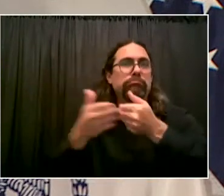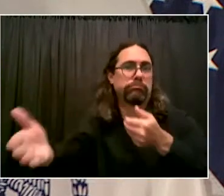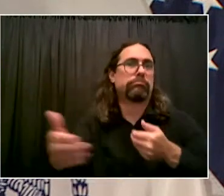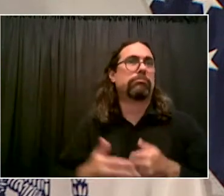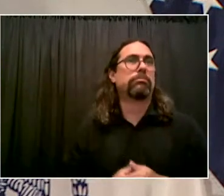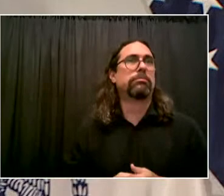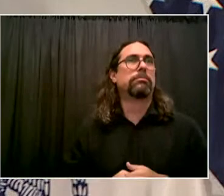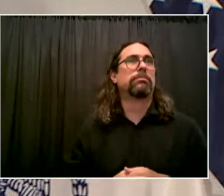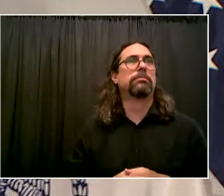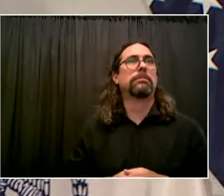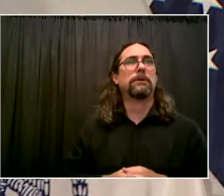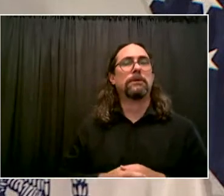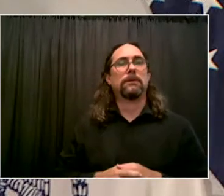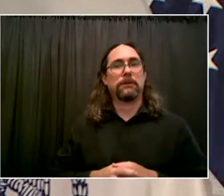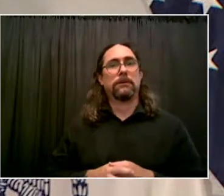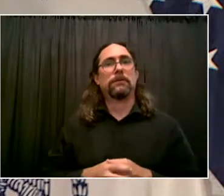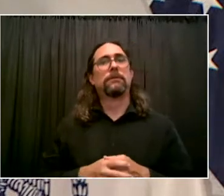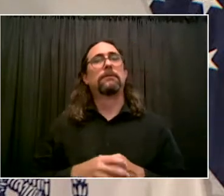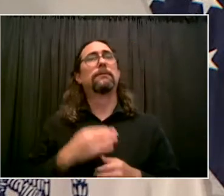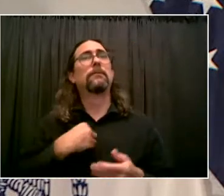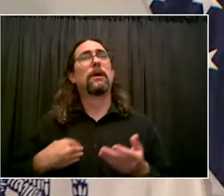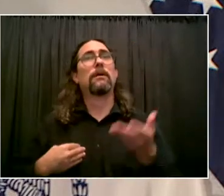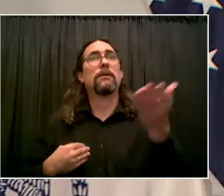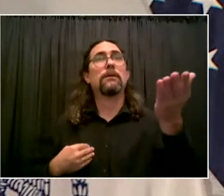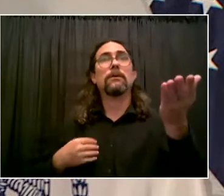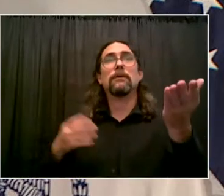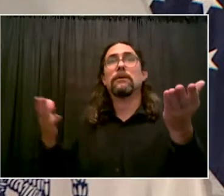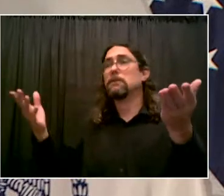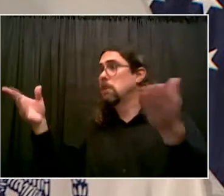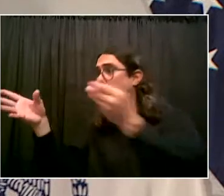ELIZABETH. Reporter: